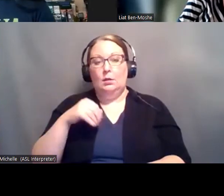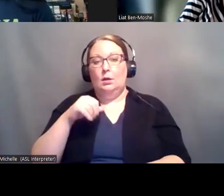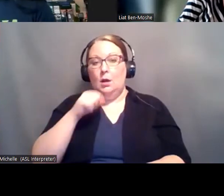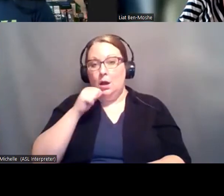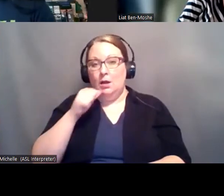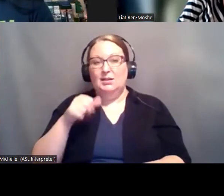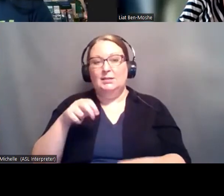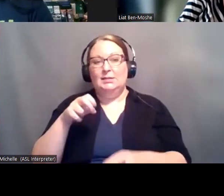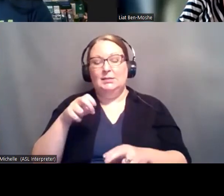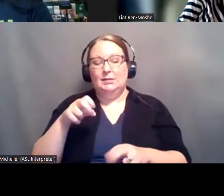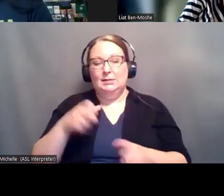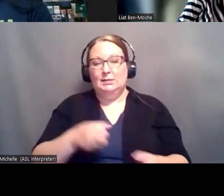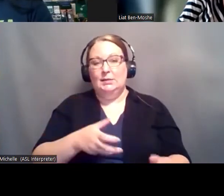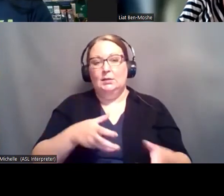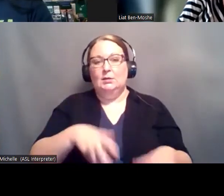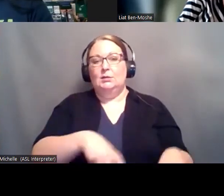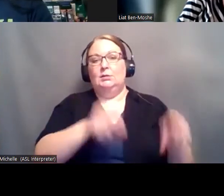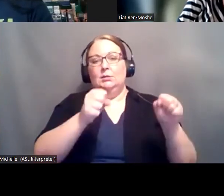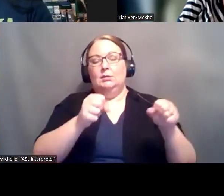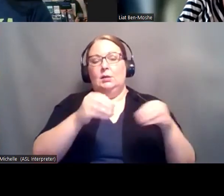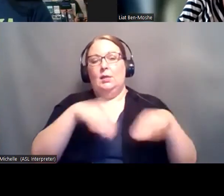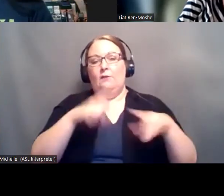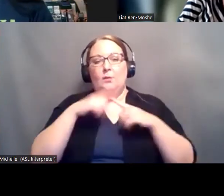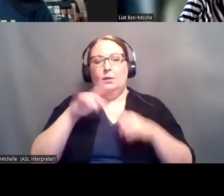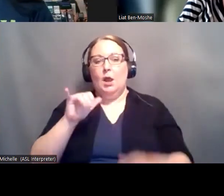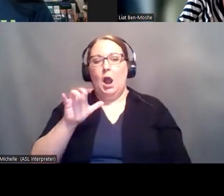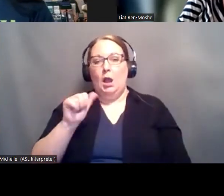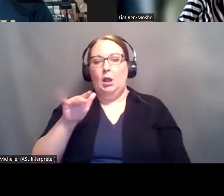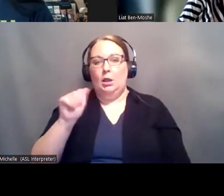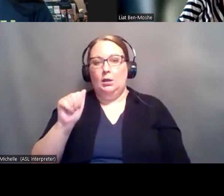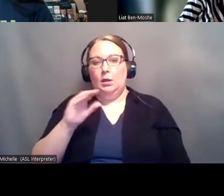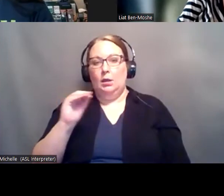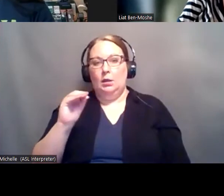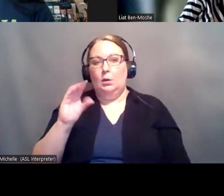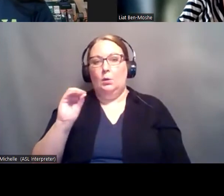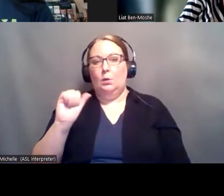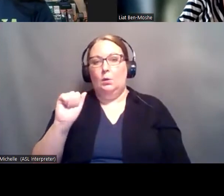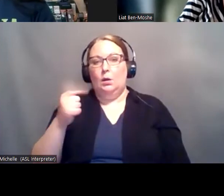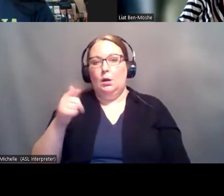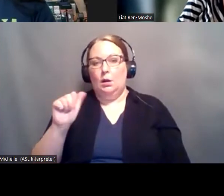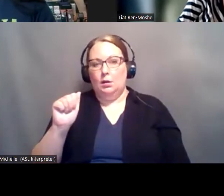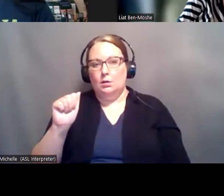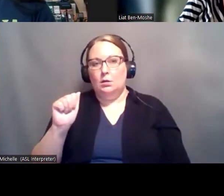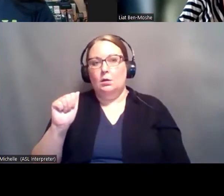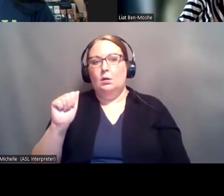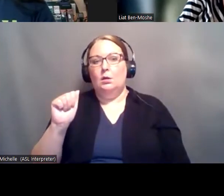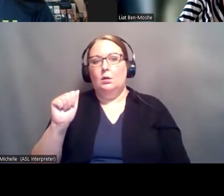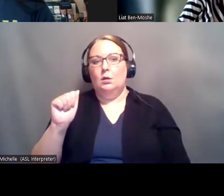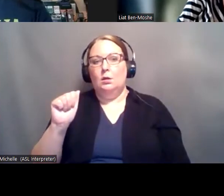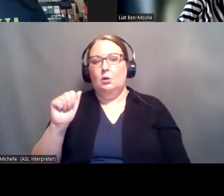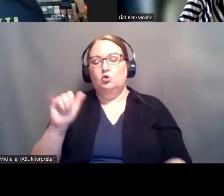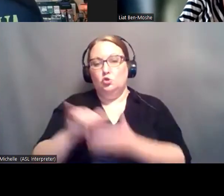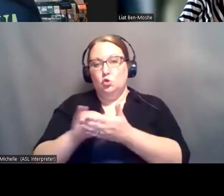of the Cayuga and Onondaga nations in Ahwaga, otherwise known as a Owego, New York.